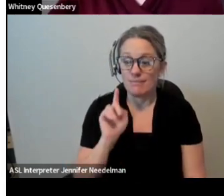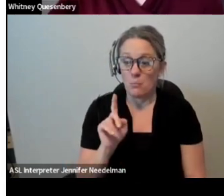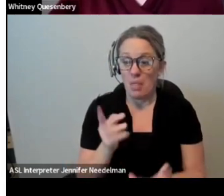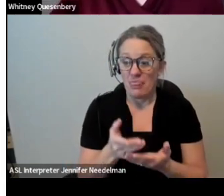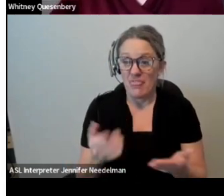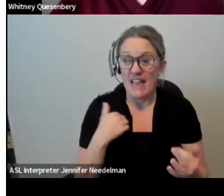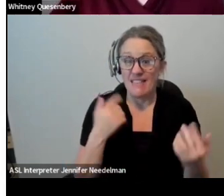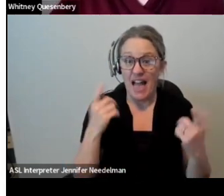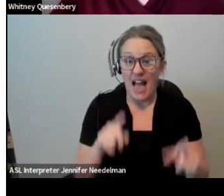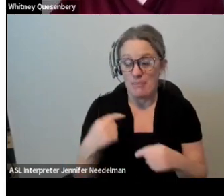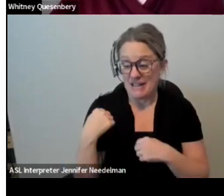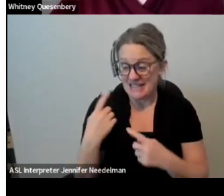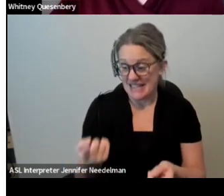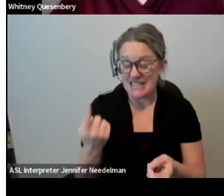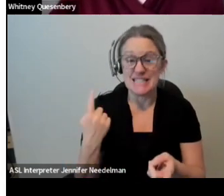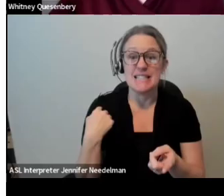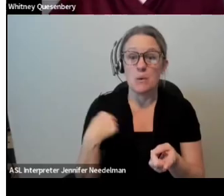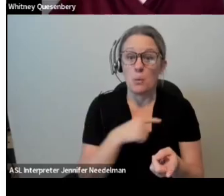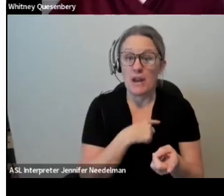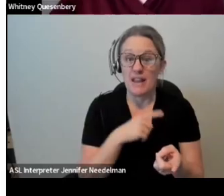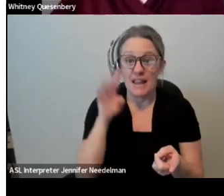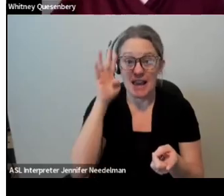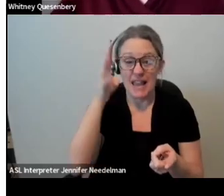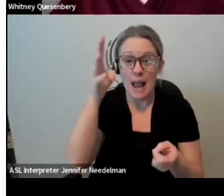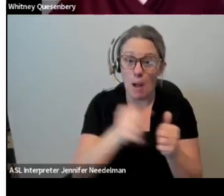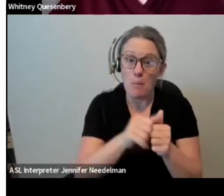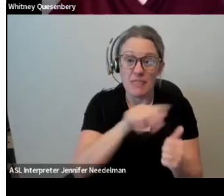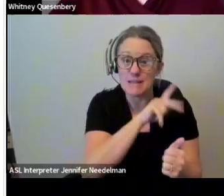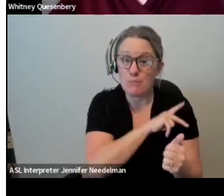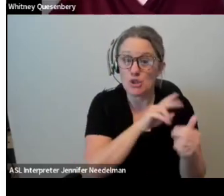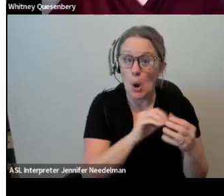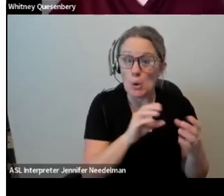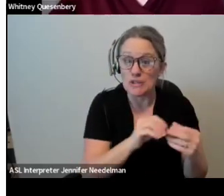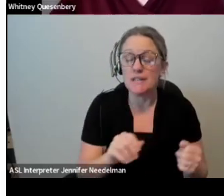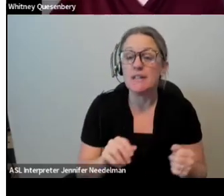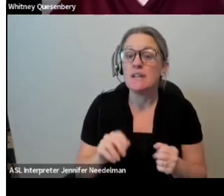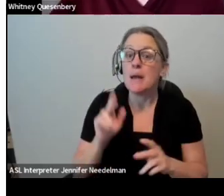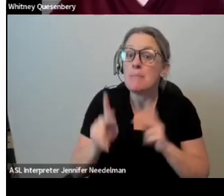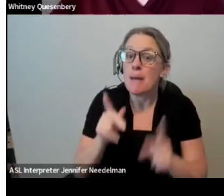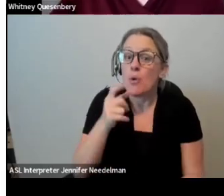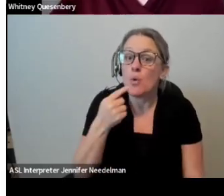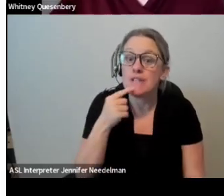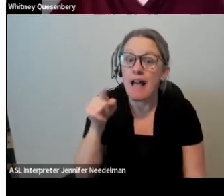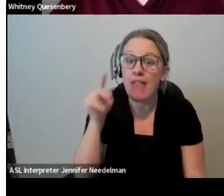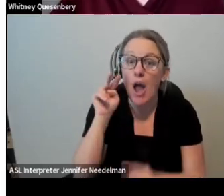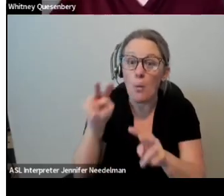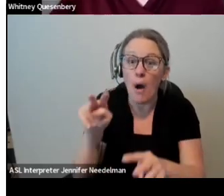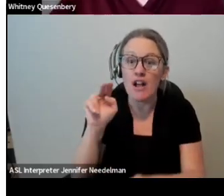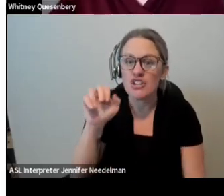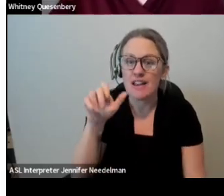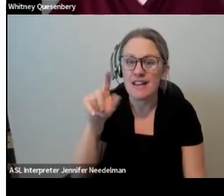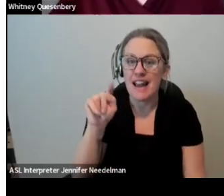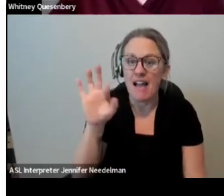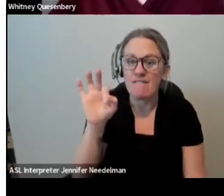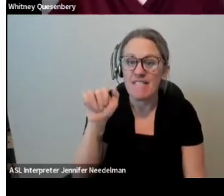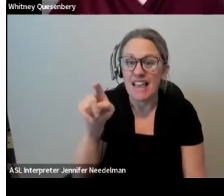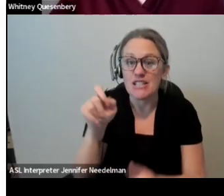personas is the number of people, for instance, who say they watch Netflix with their captions on or any video online with captions on that,